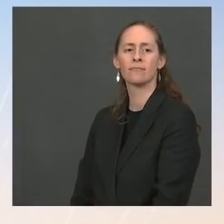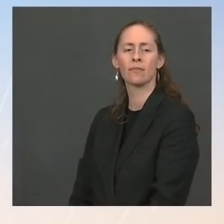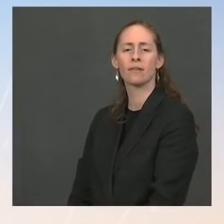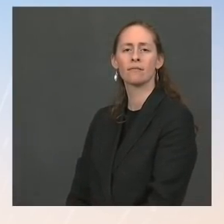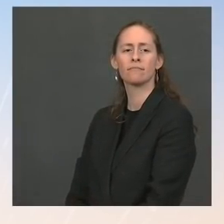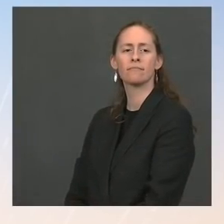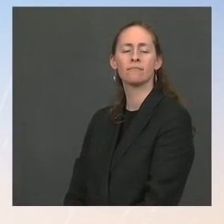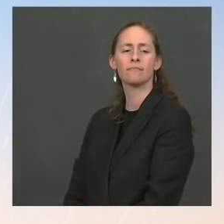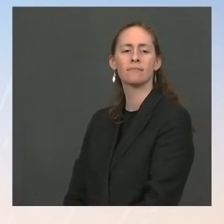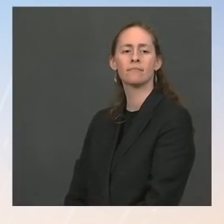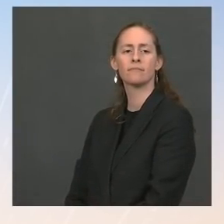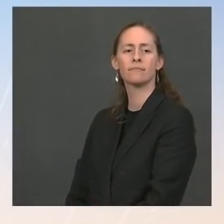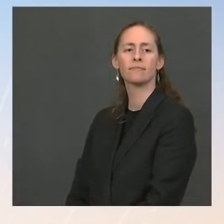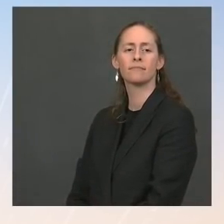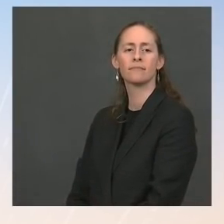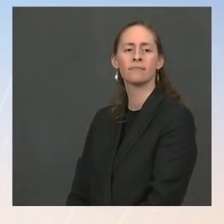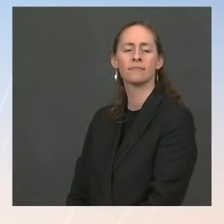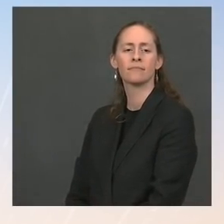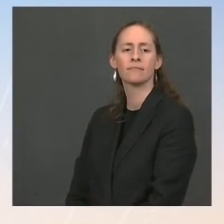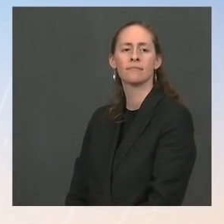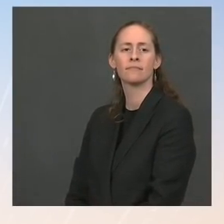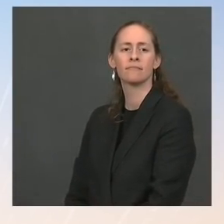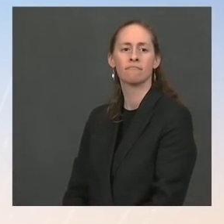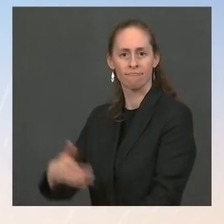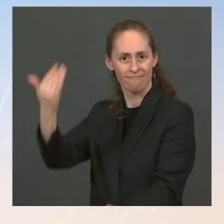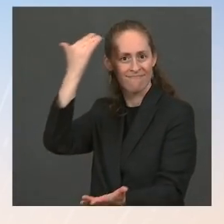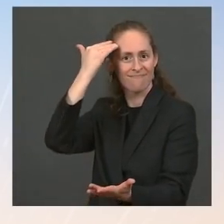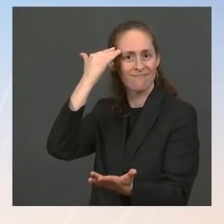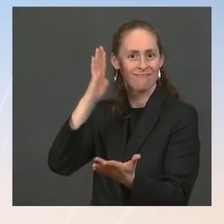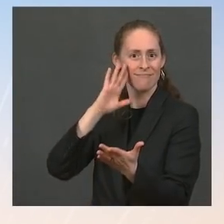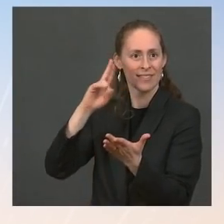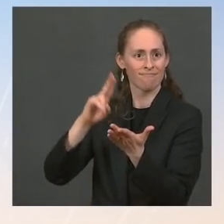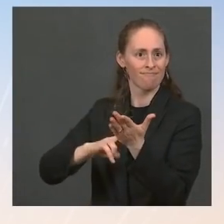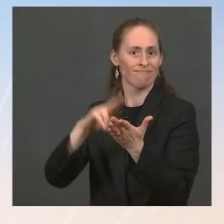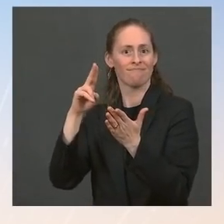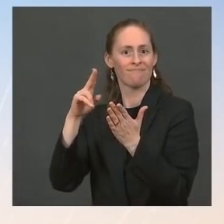that this bill that he's signing today will not be a one-off and will, in fact, be like a turning point